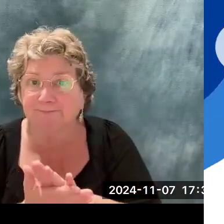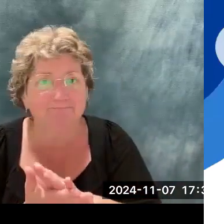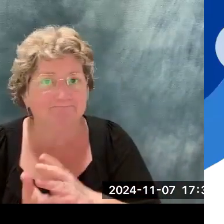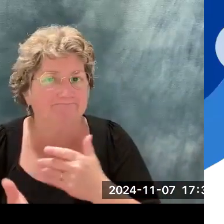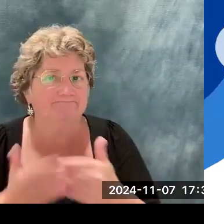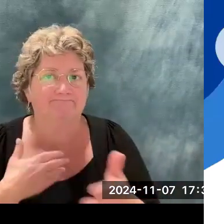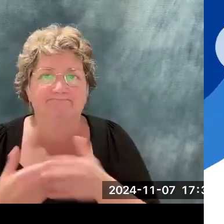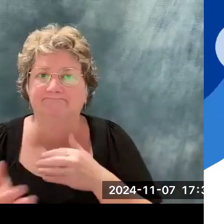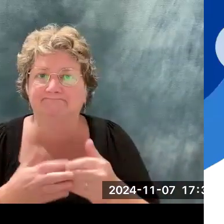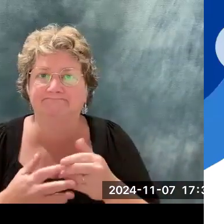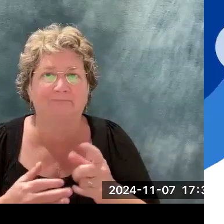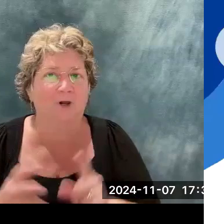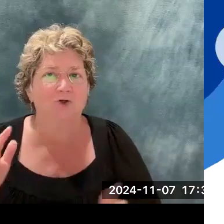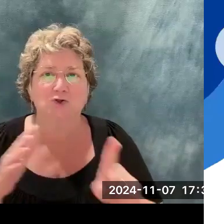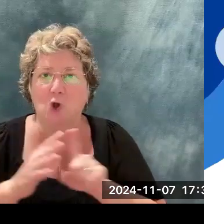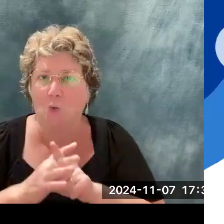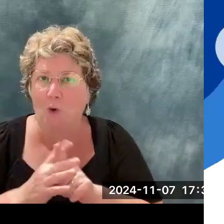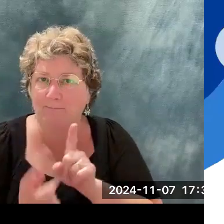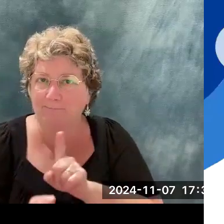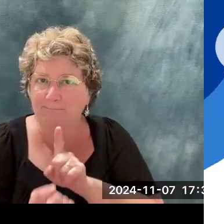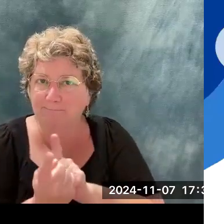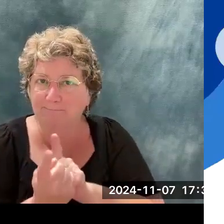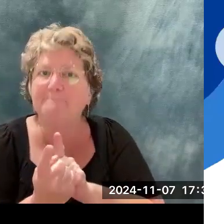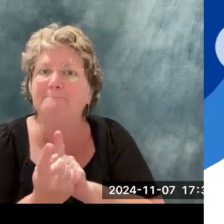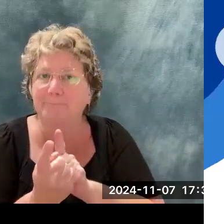assessment to make sure that they are addressing